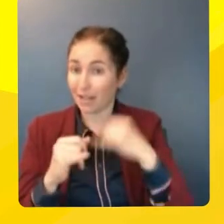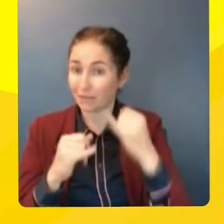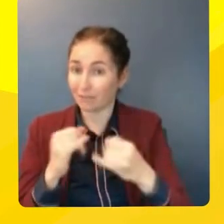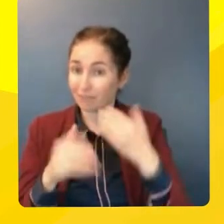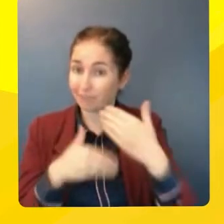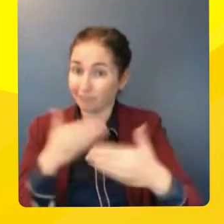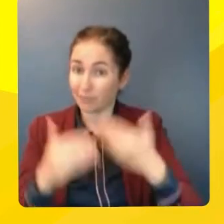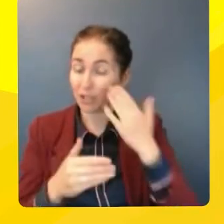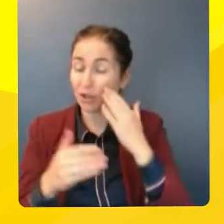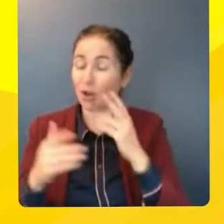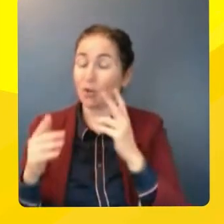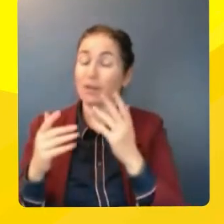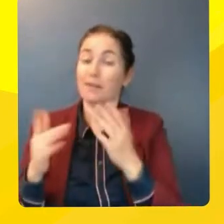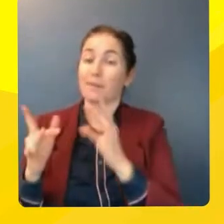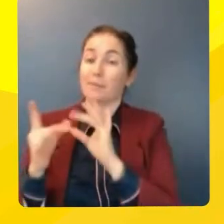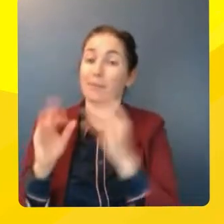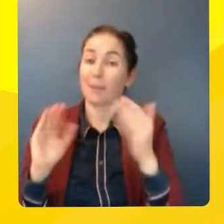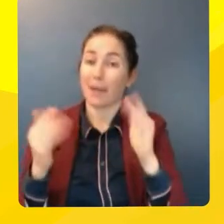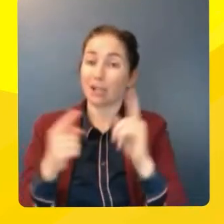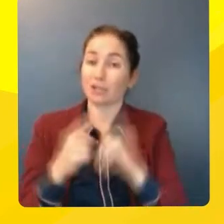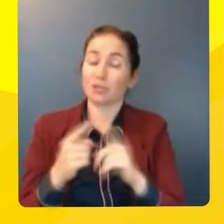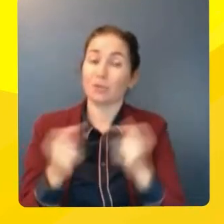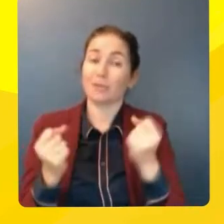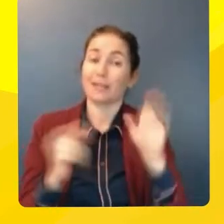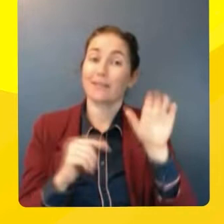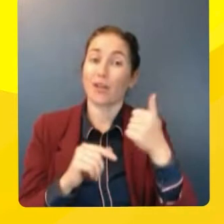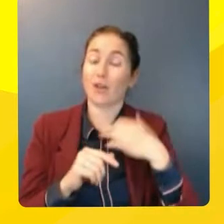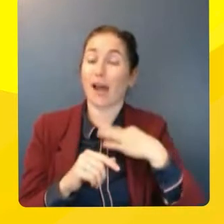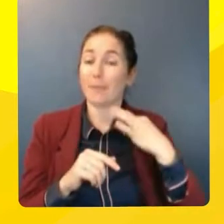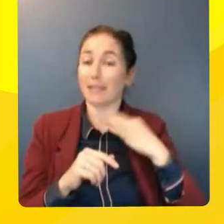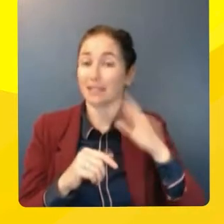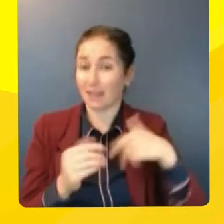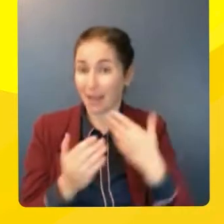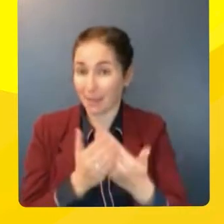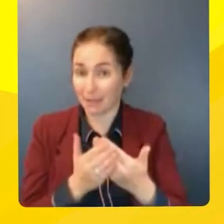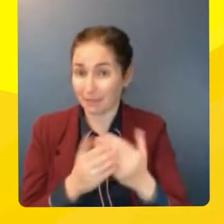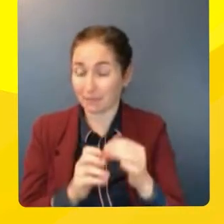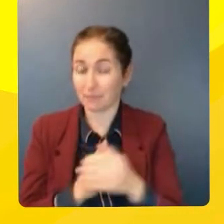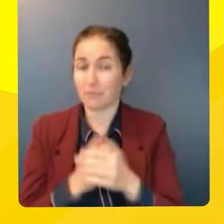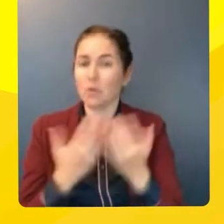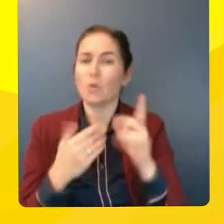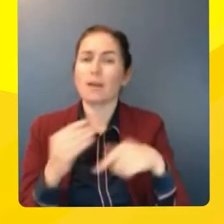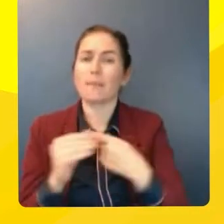to the number of original applications that came in? What about the interview stage?